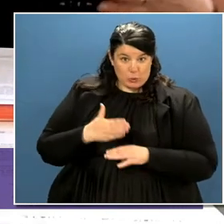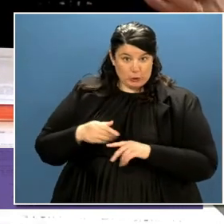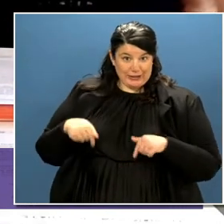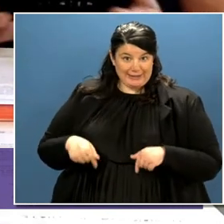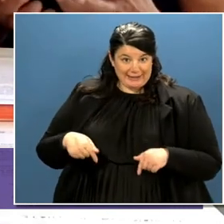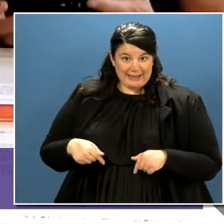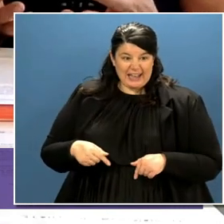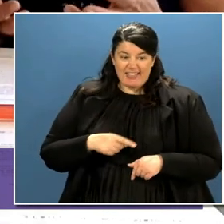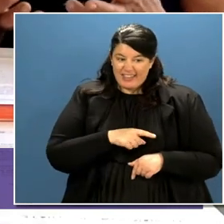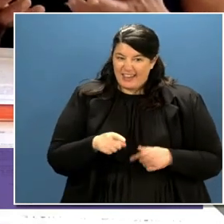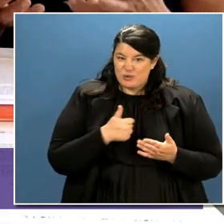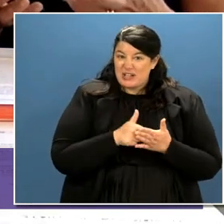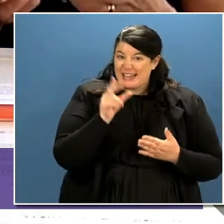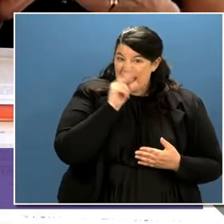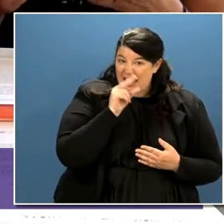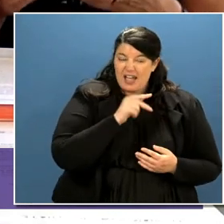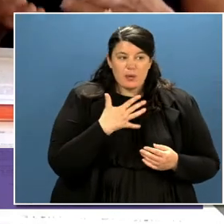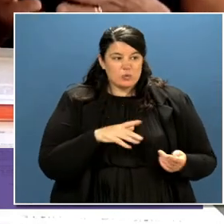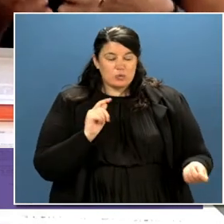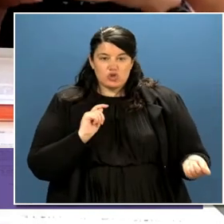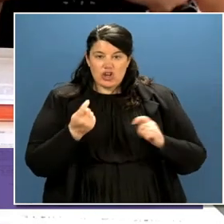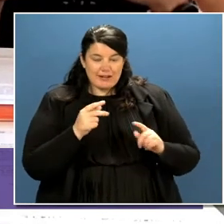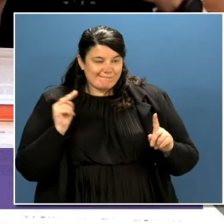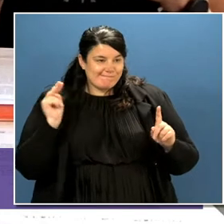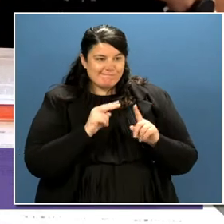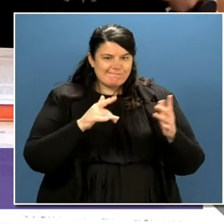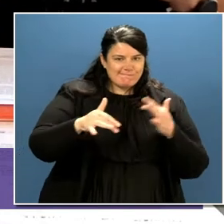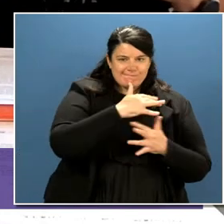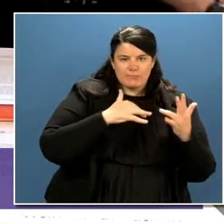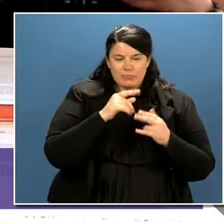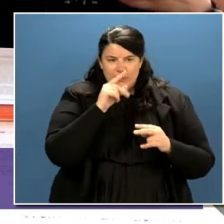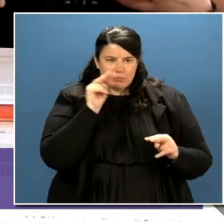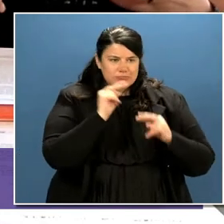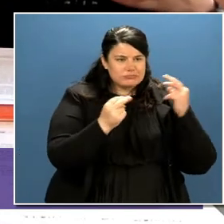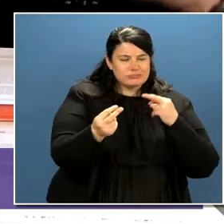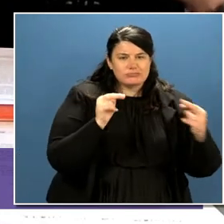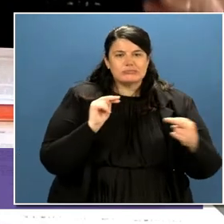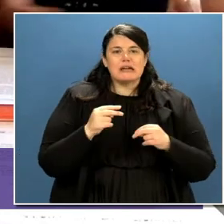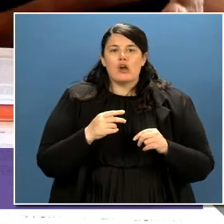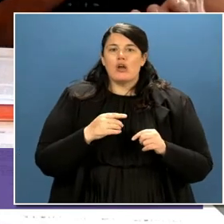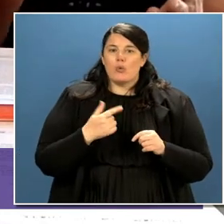really want to change society through people of another generation coming